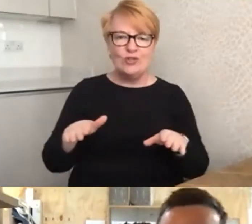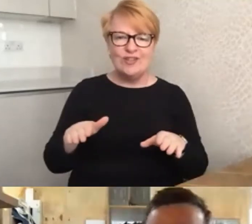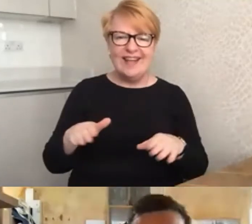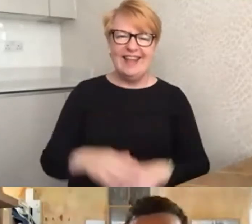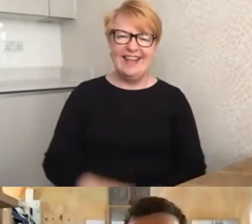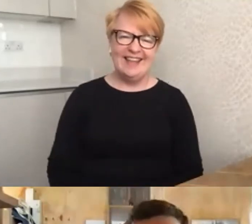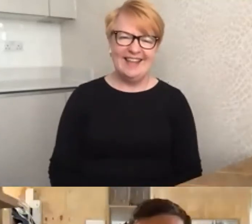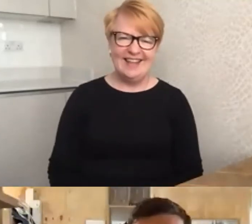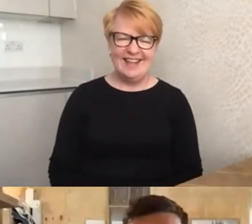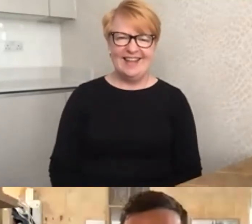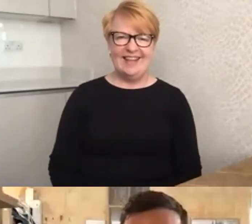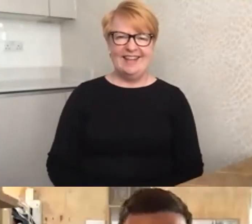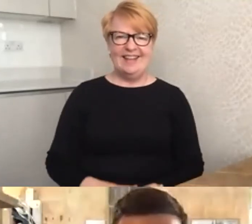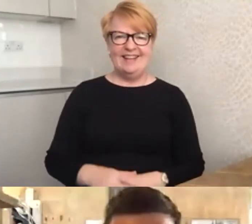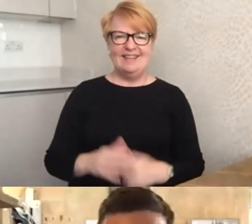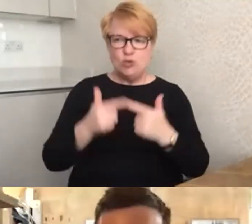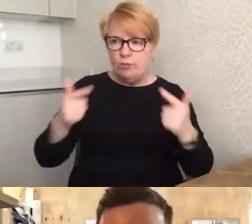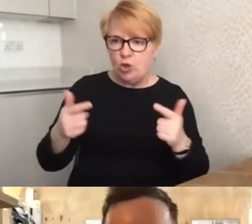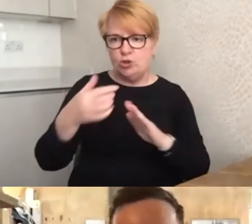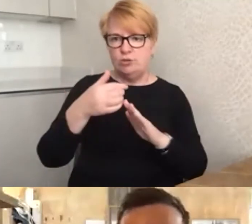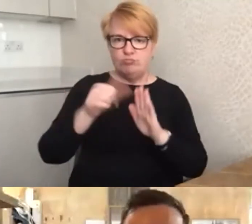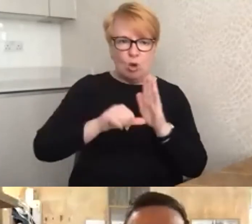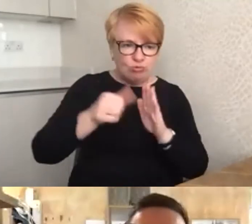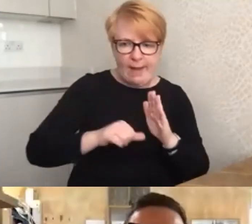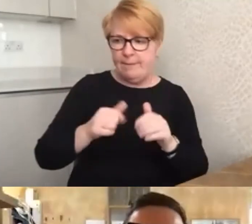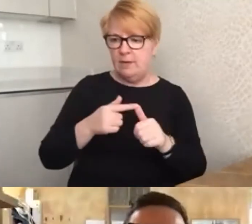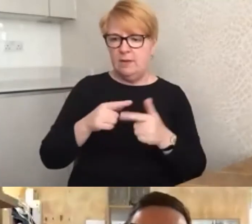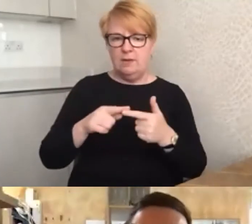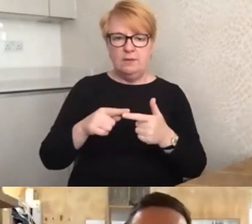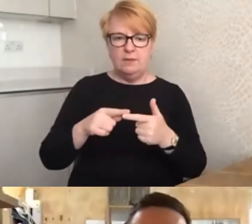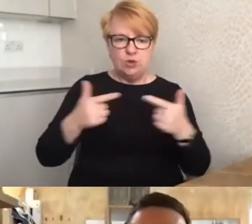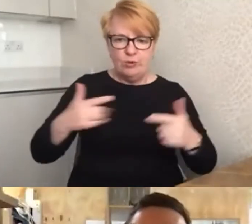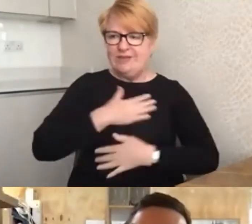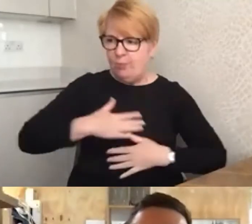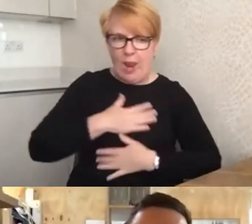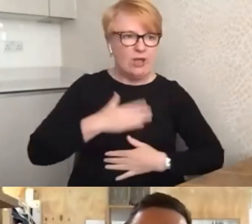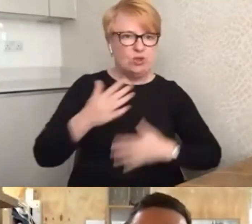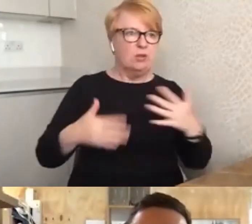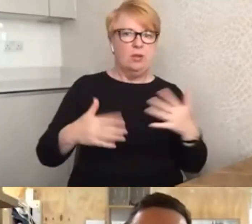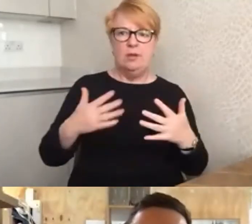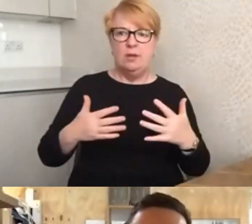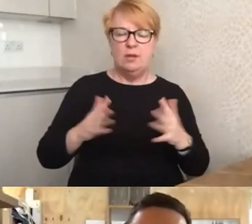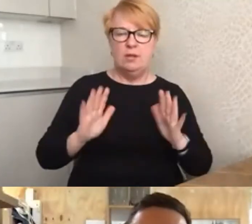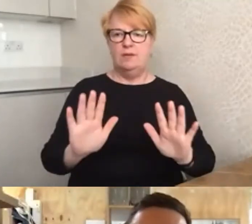over programmed or over stimulated, or just being able to offer that space for quietness